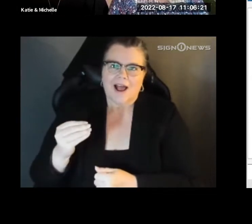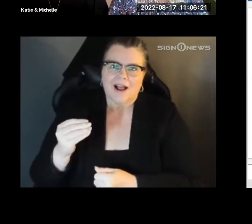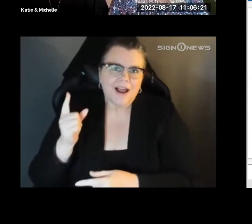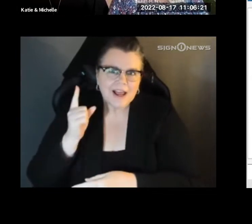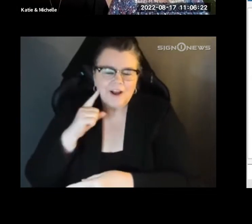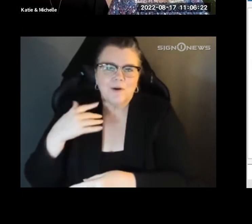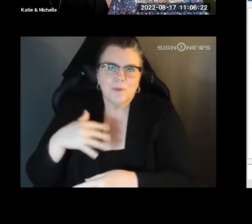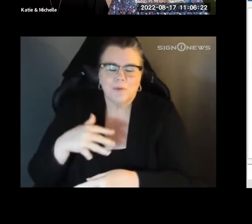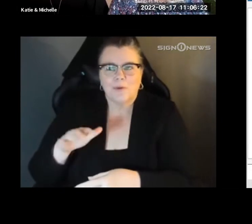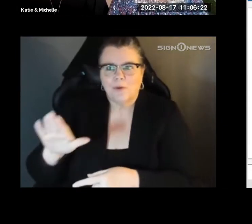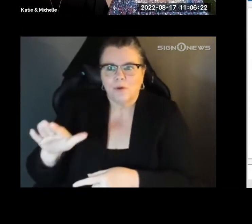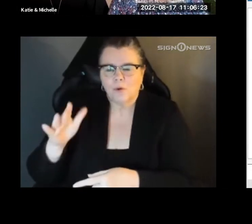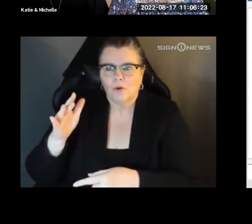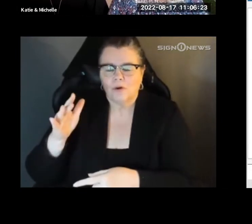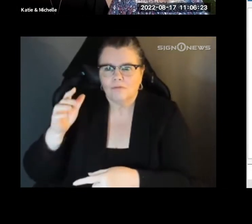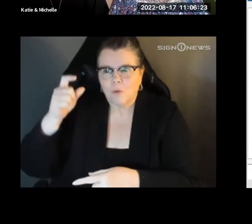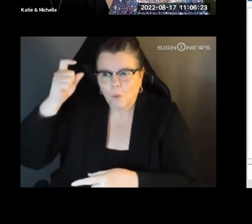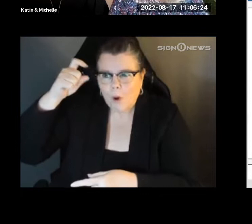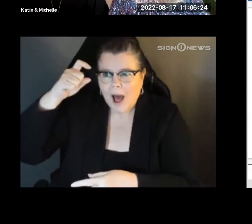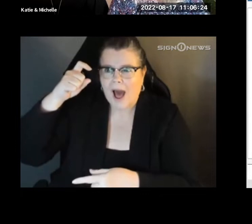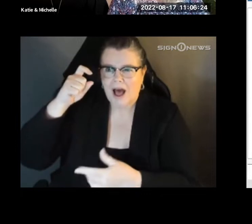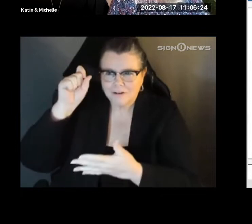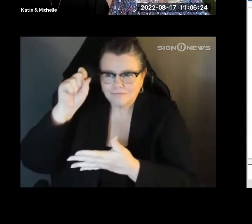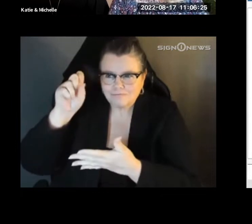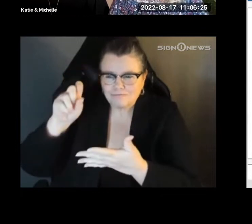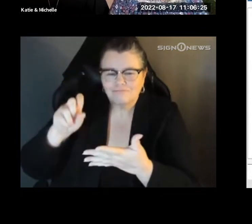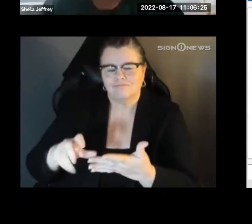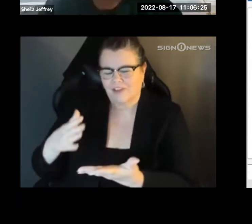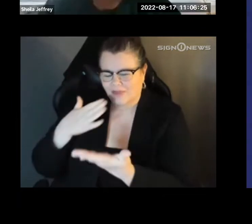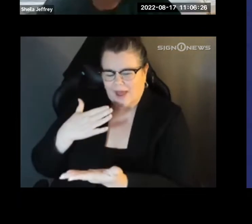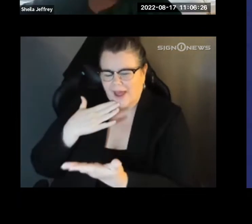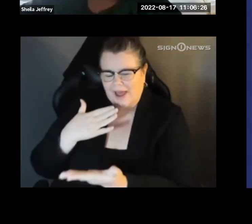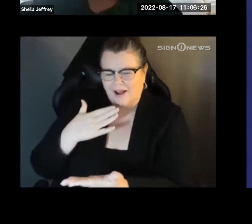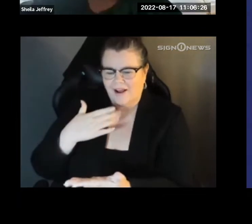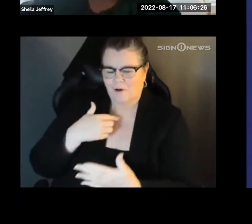um your thoughts and ideas thank you the next slide is there